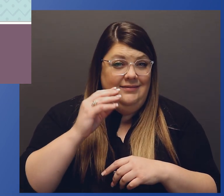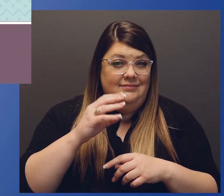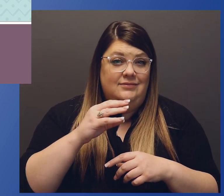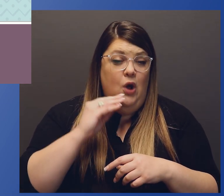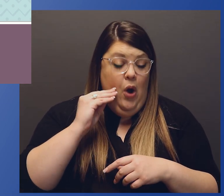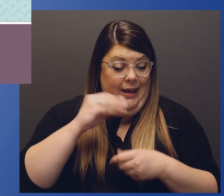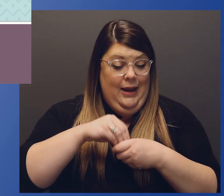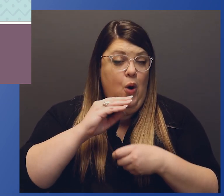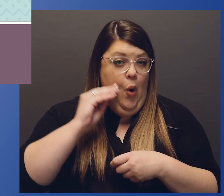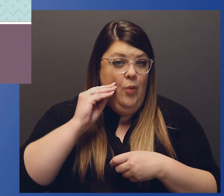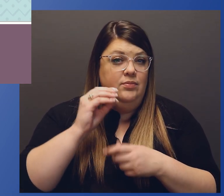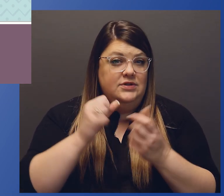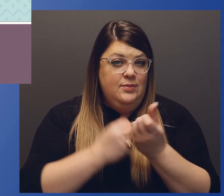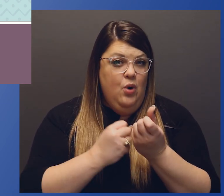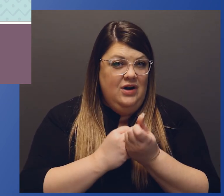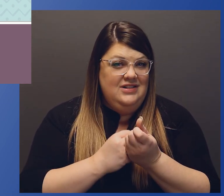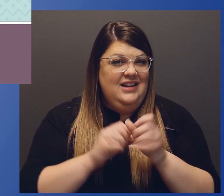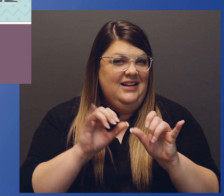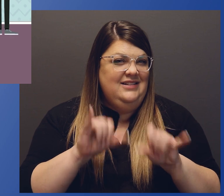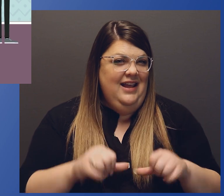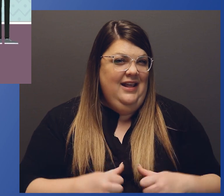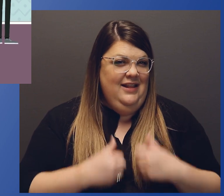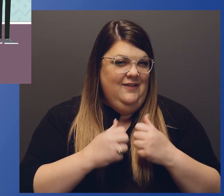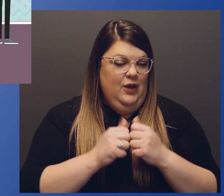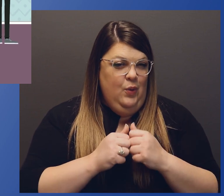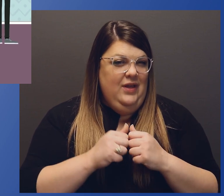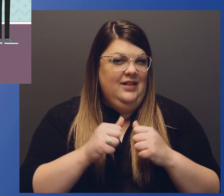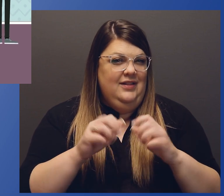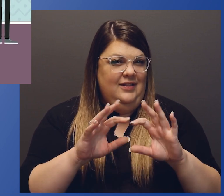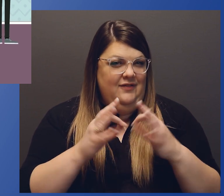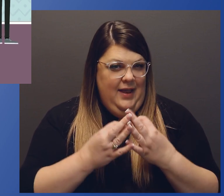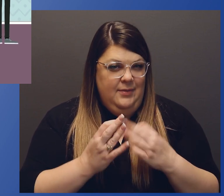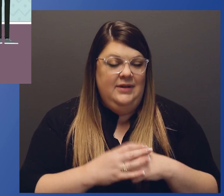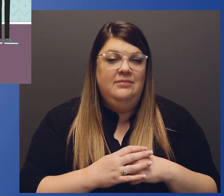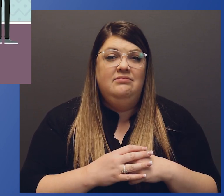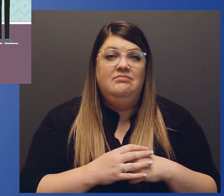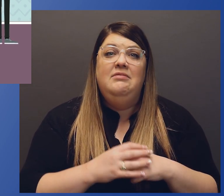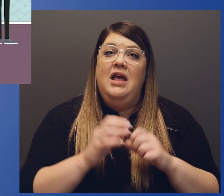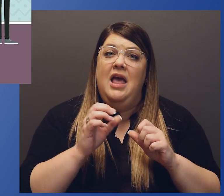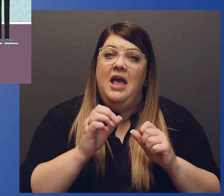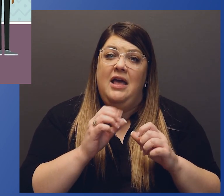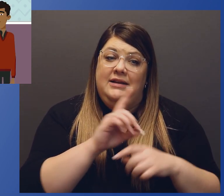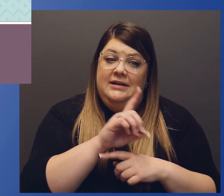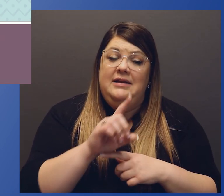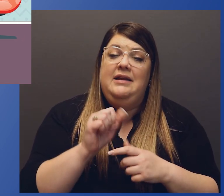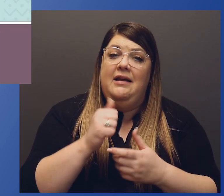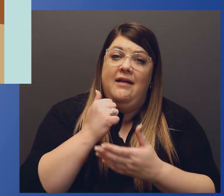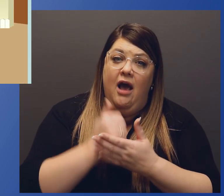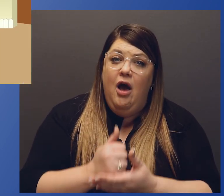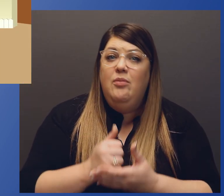The provider can take Rodney to visit the group homes. The parents can decide Rodney is not going to move at this time.